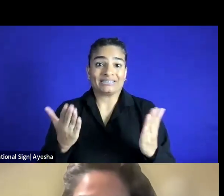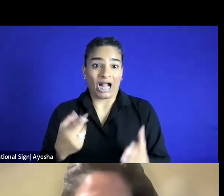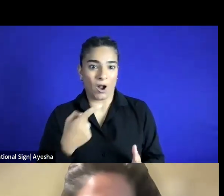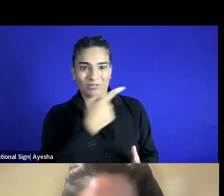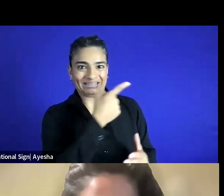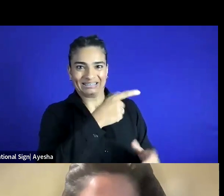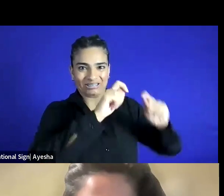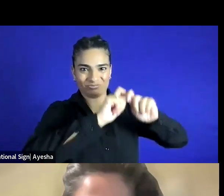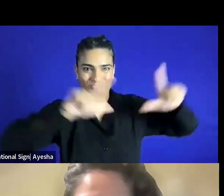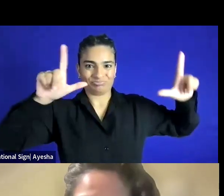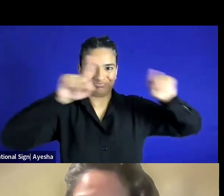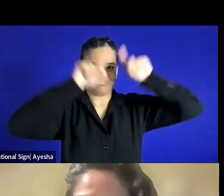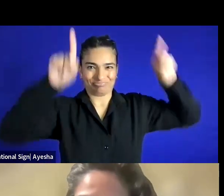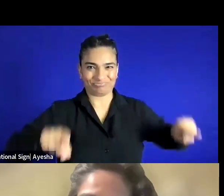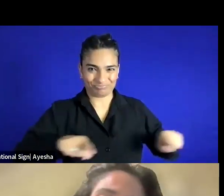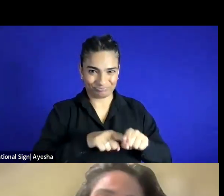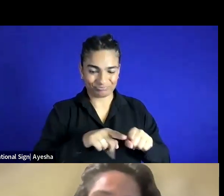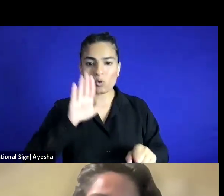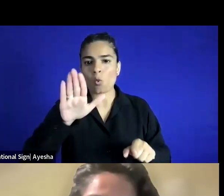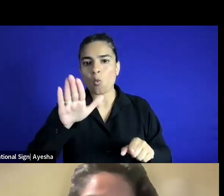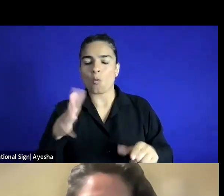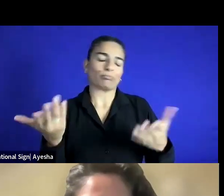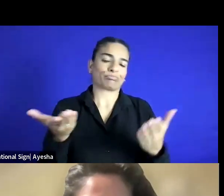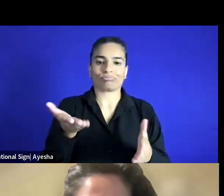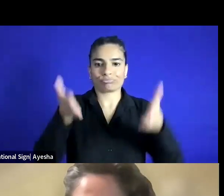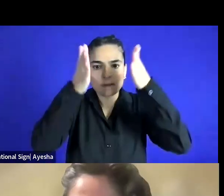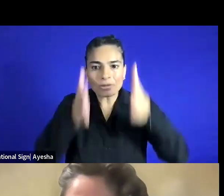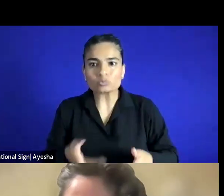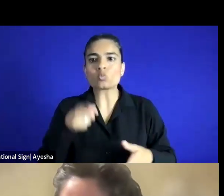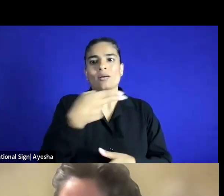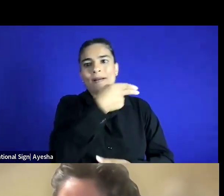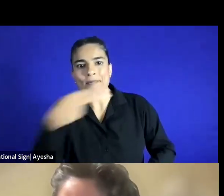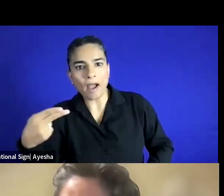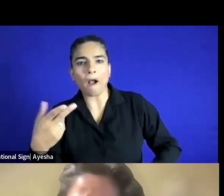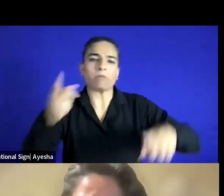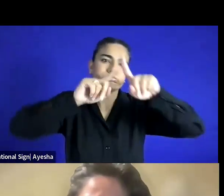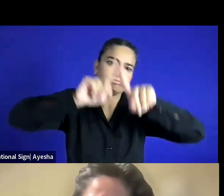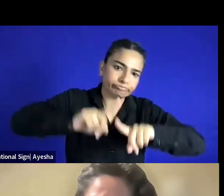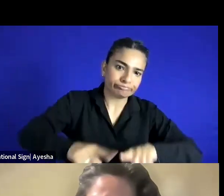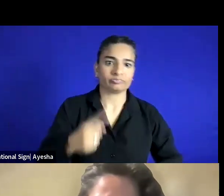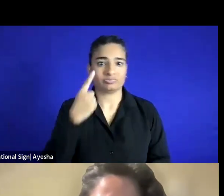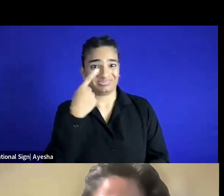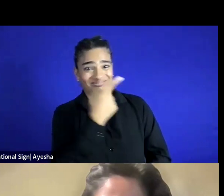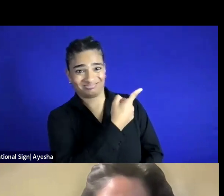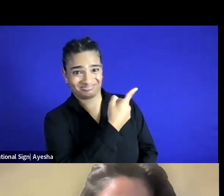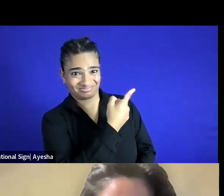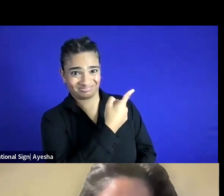your profile and check out the different features. Okay. So this is the web browser, experience.